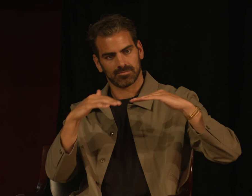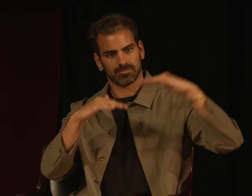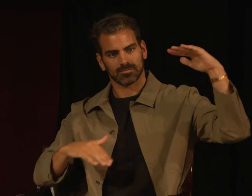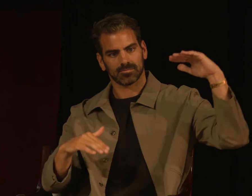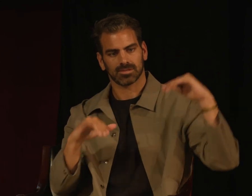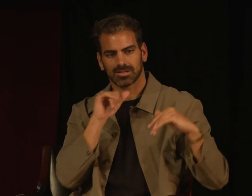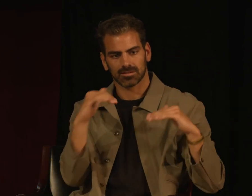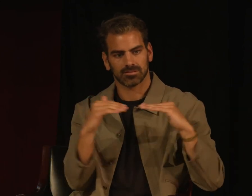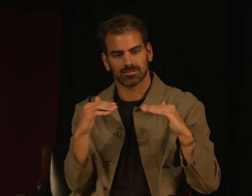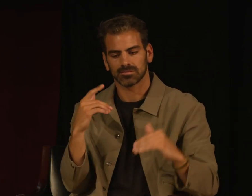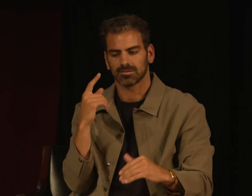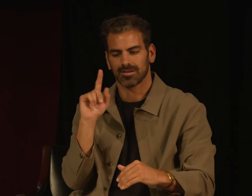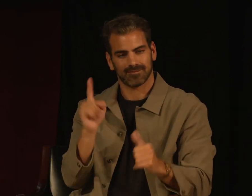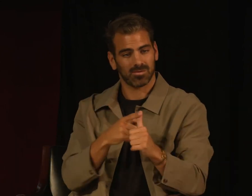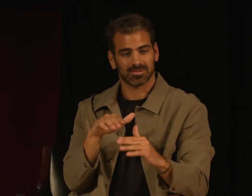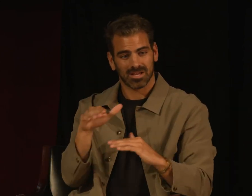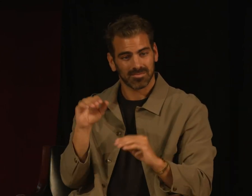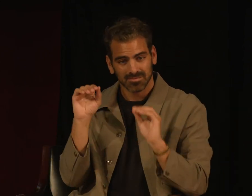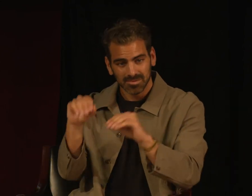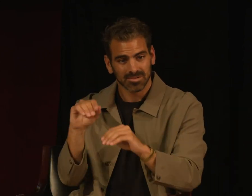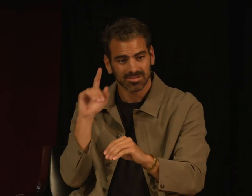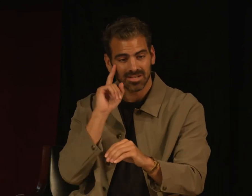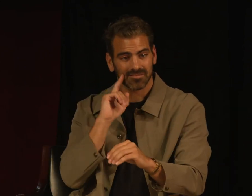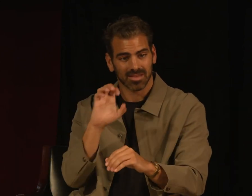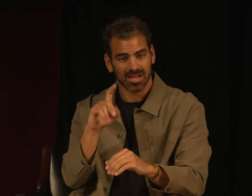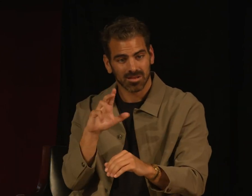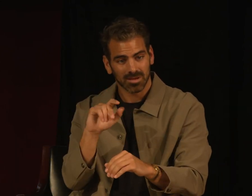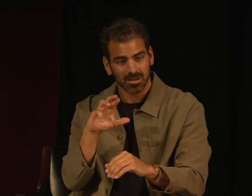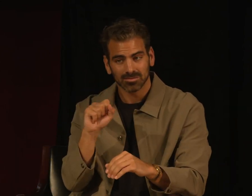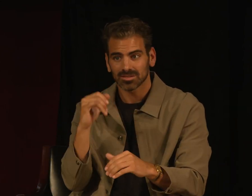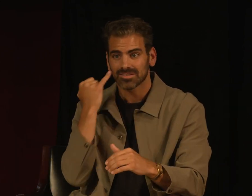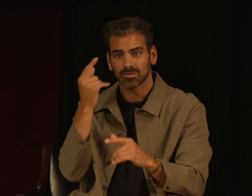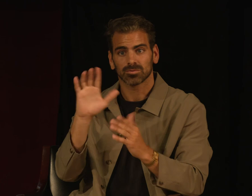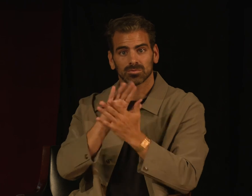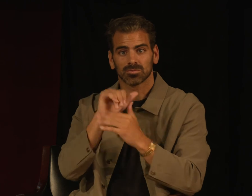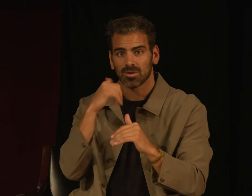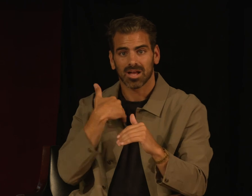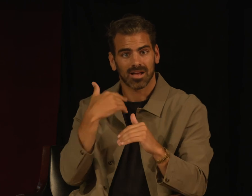We see that great divide, and it's not fair. But I think really first is to bring